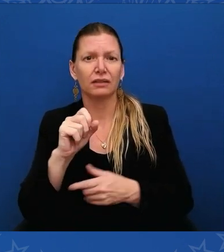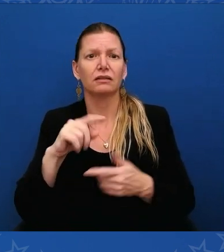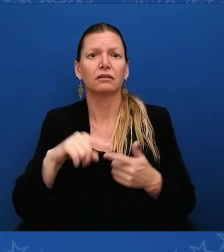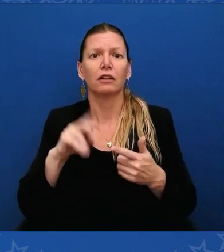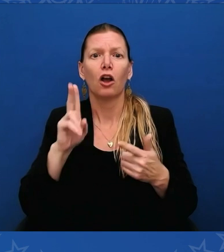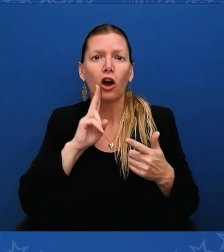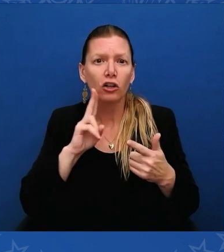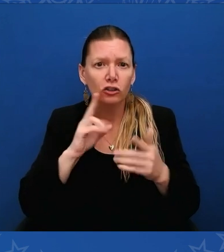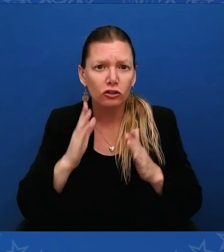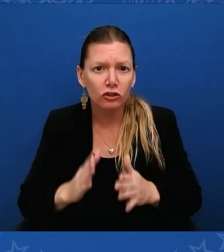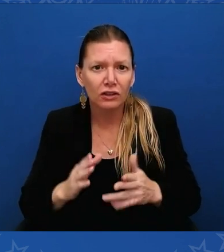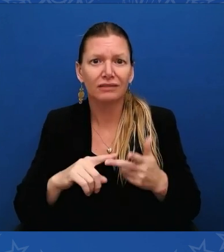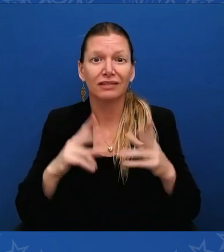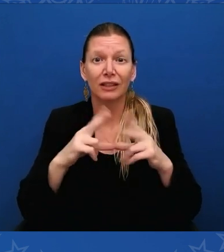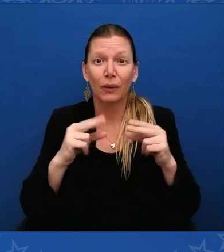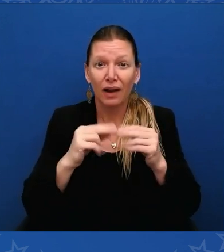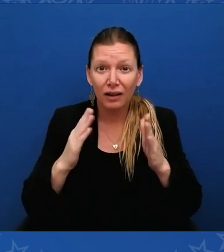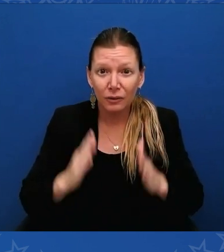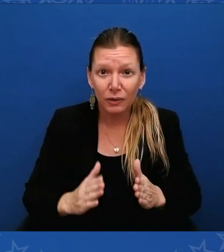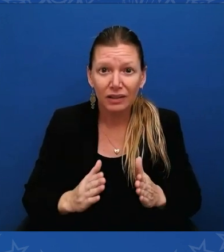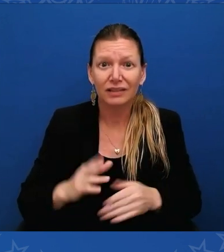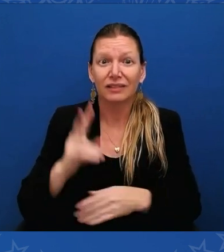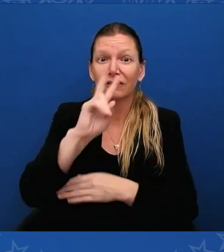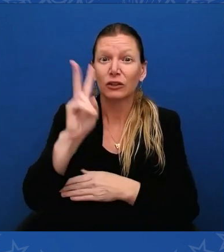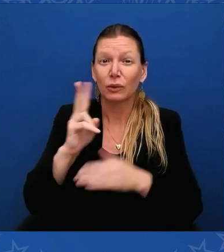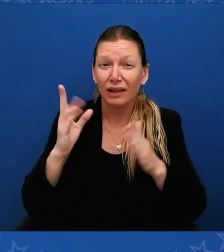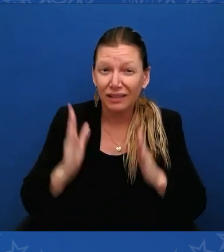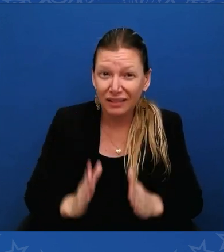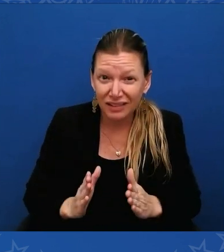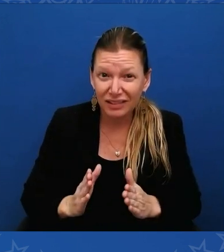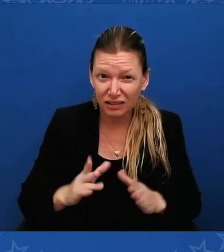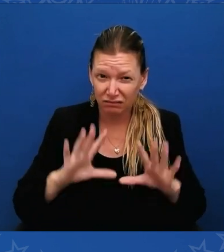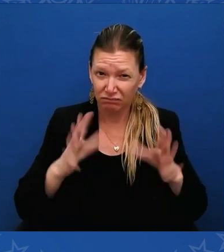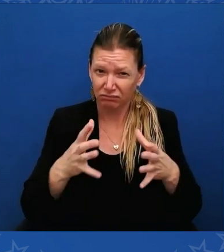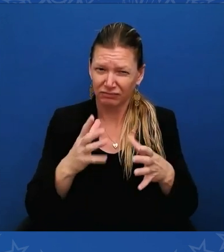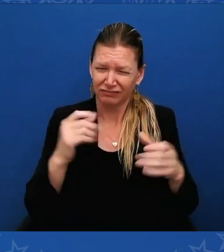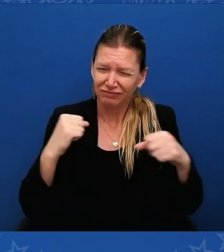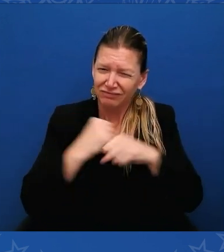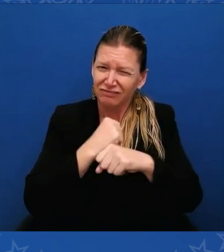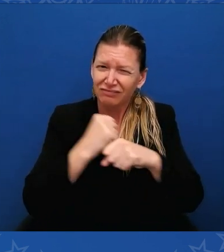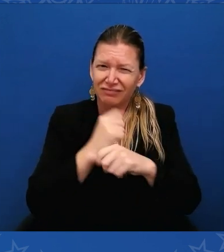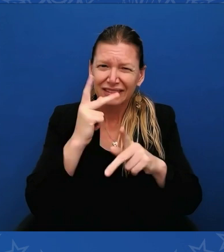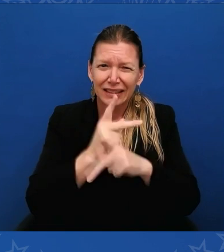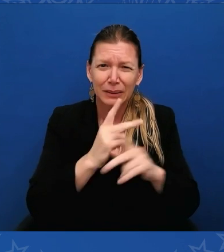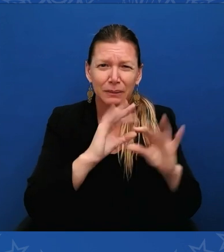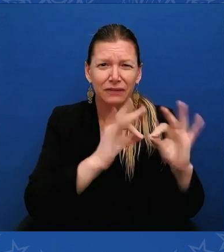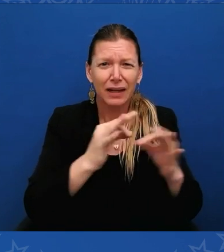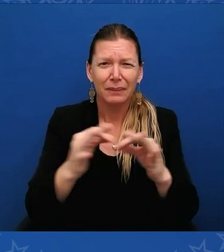He fought to keep families together and remove barriers to lawful status.